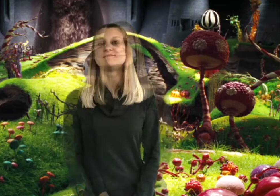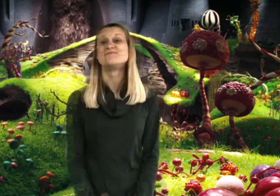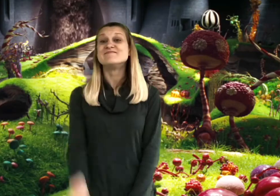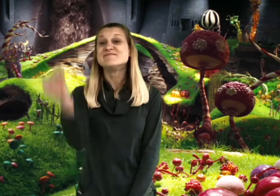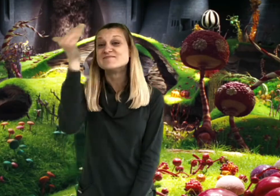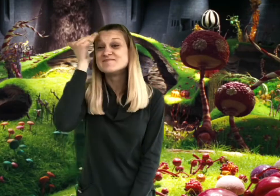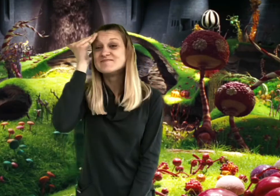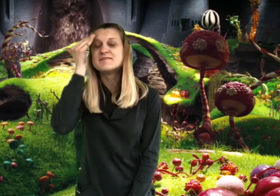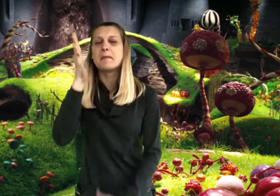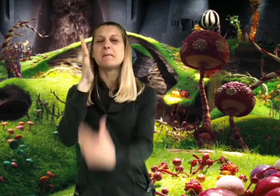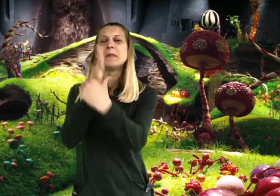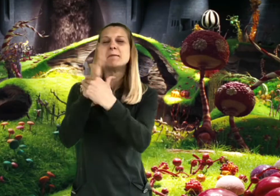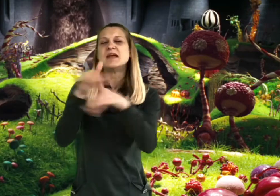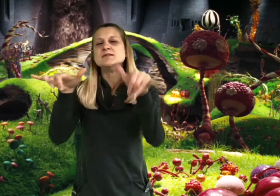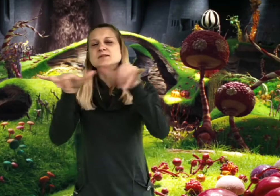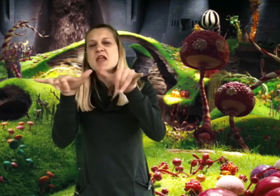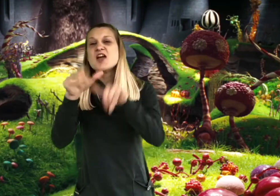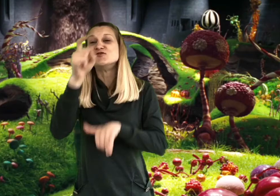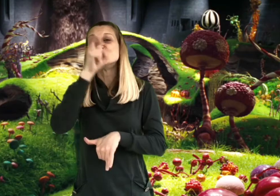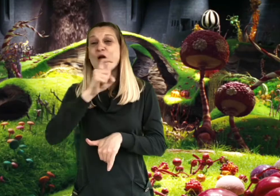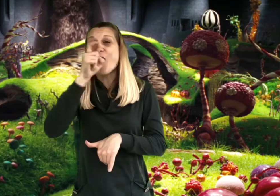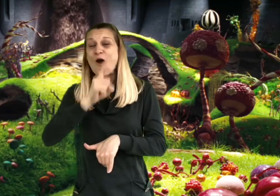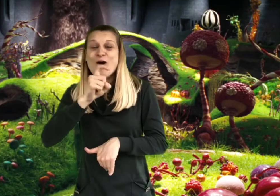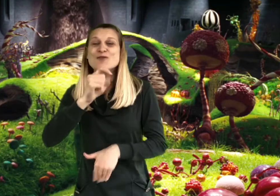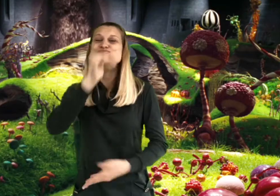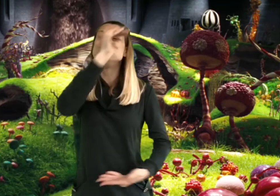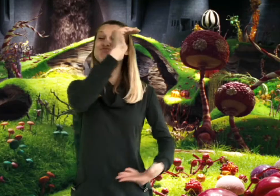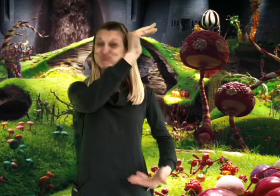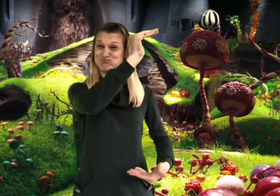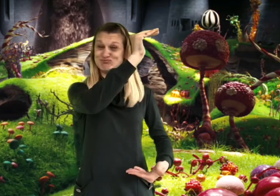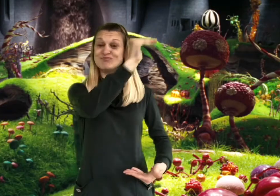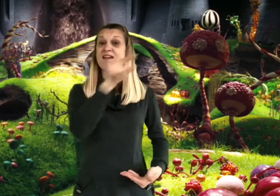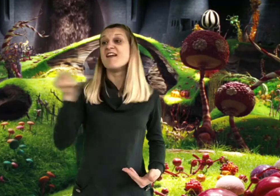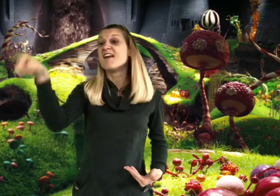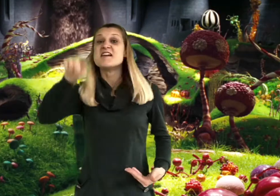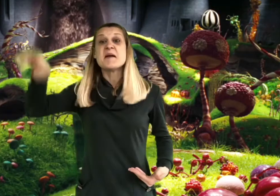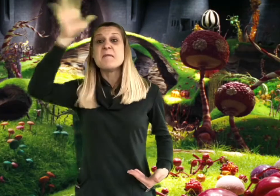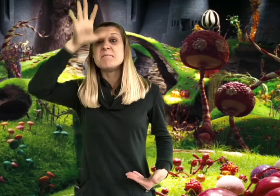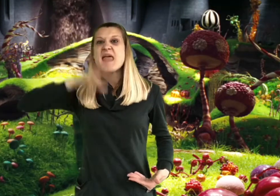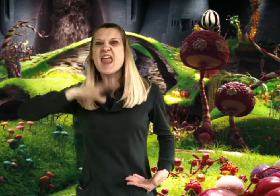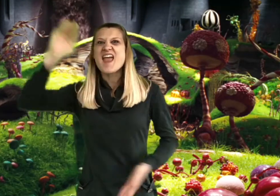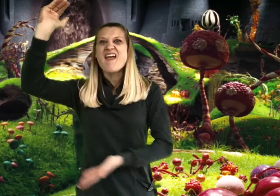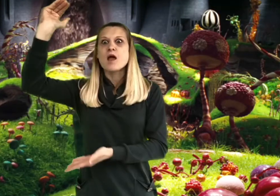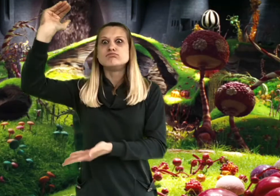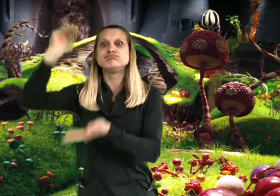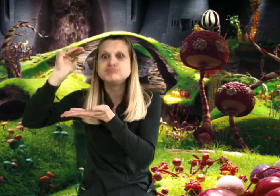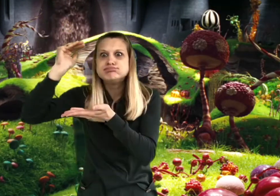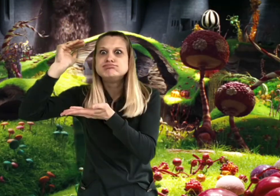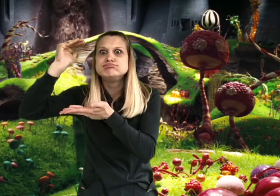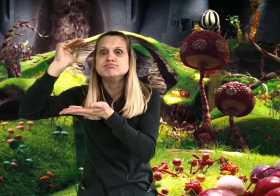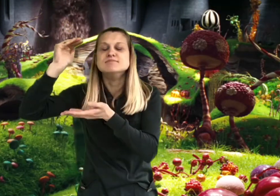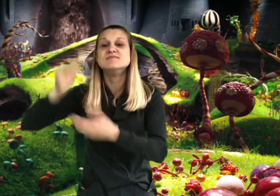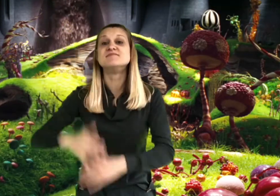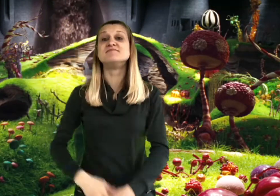The tiny men — they were no larger than medium-sized dolls —